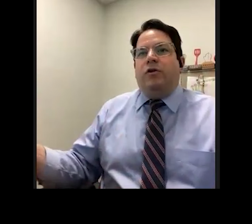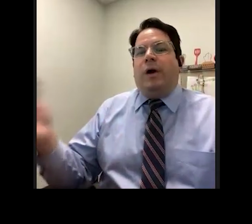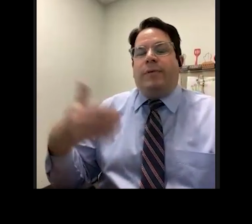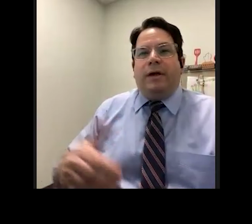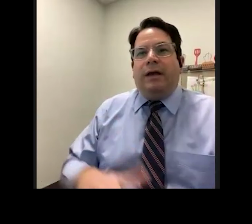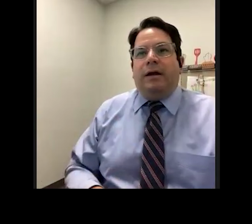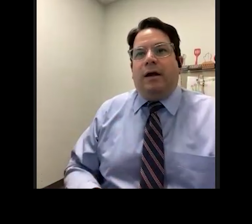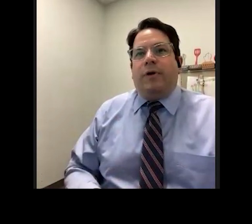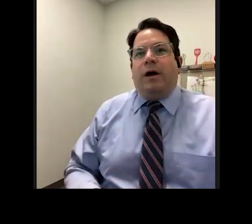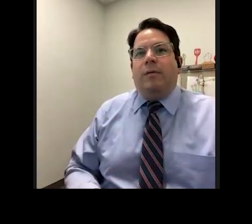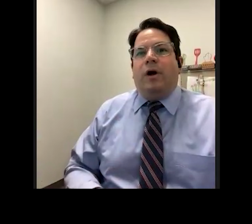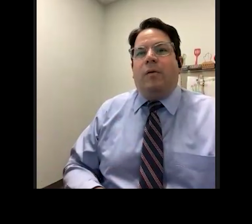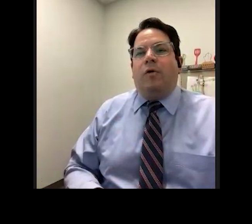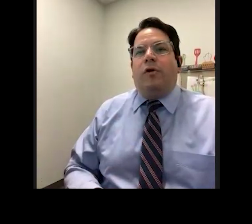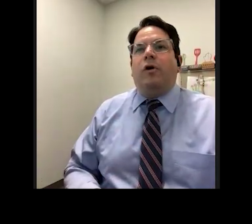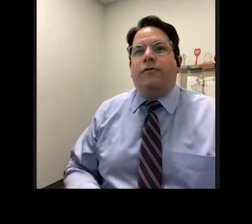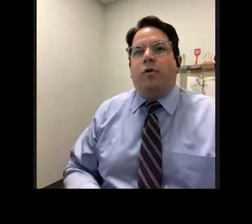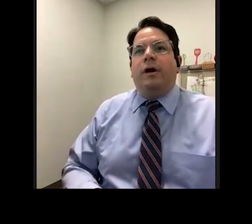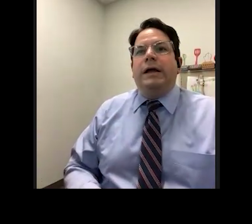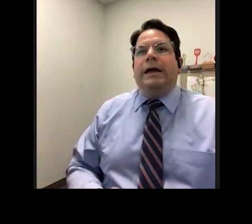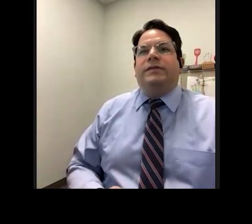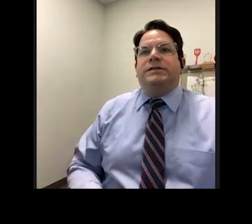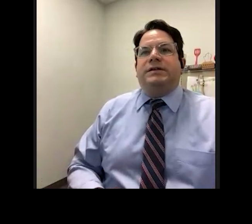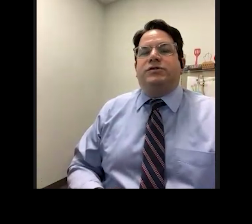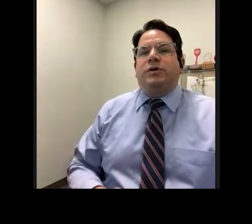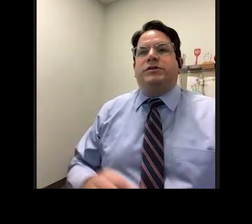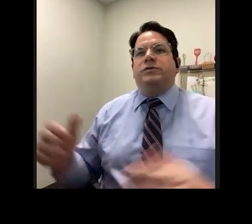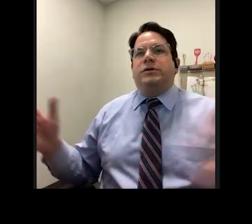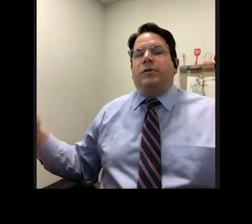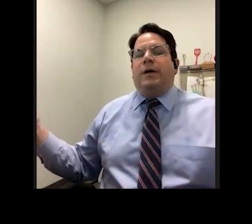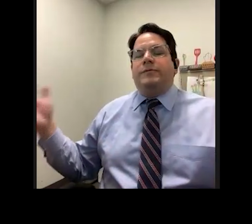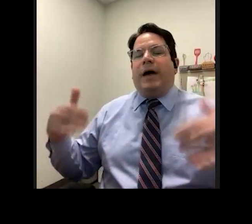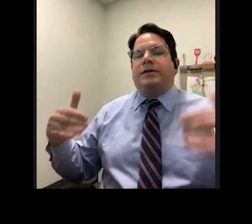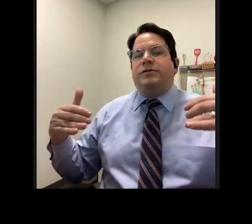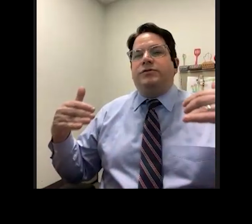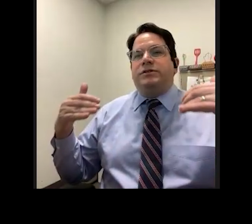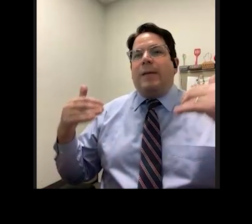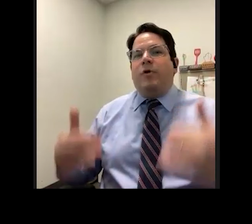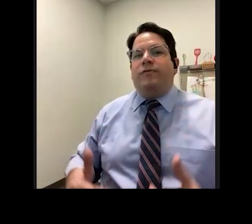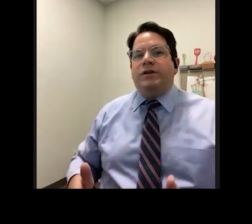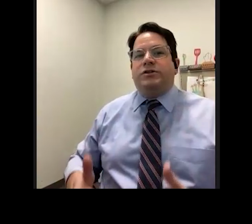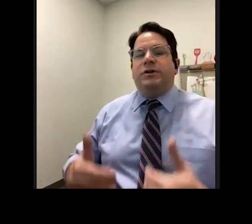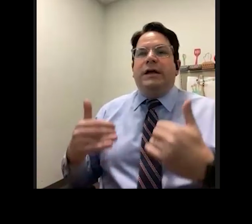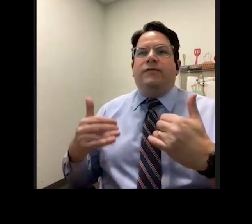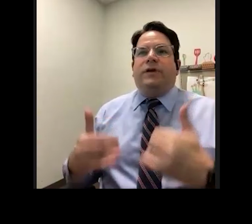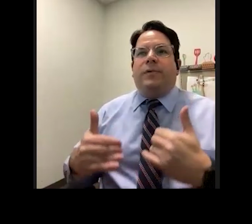that you might be ending up on the hook for and things of that sort. So it comes back to just that motivation